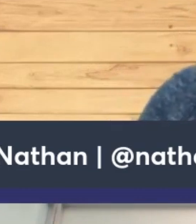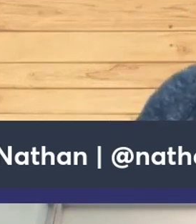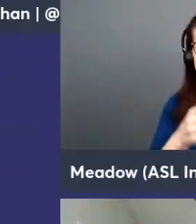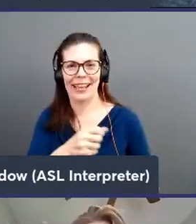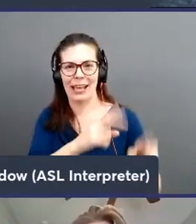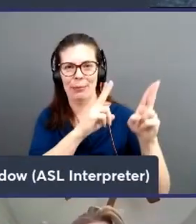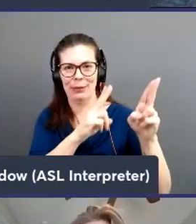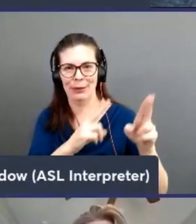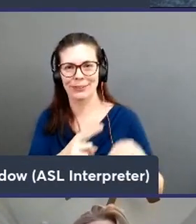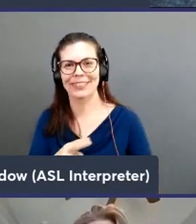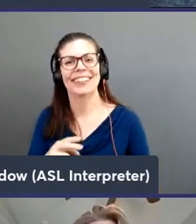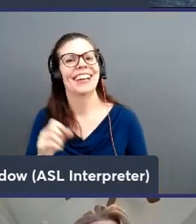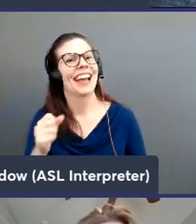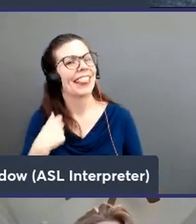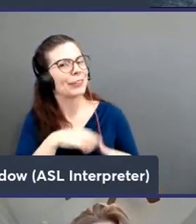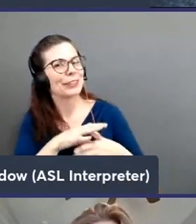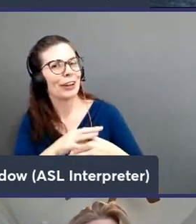That's what us content people like to hear.